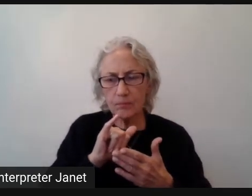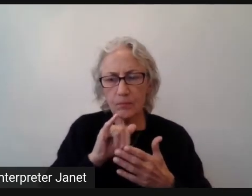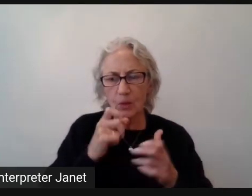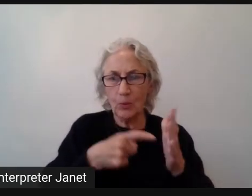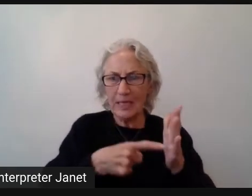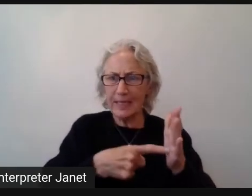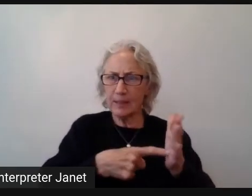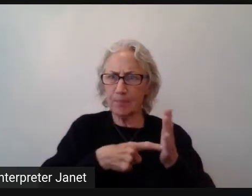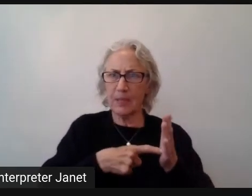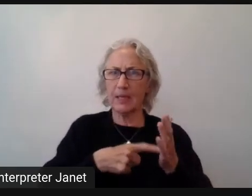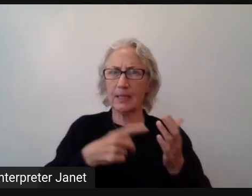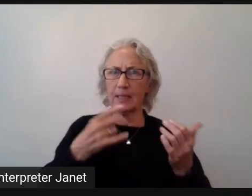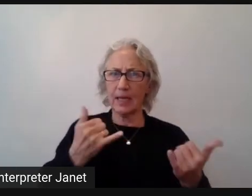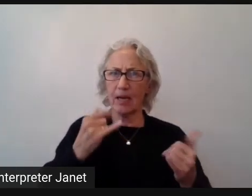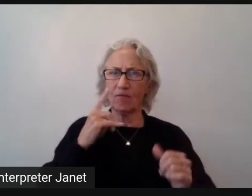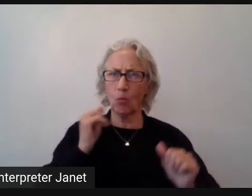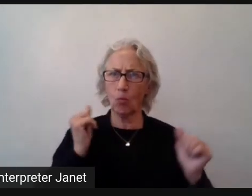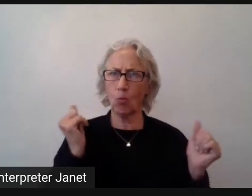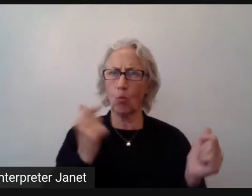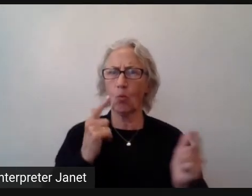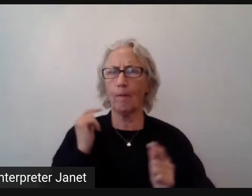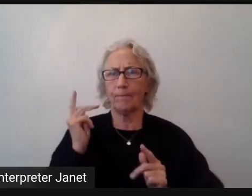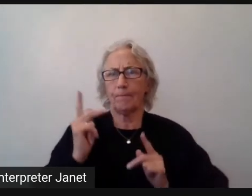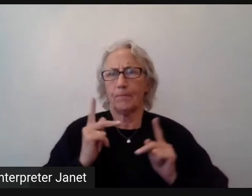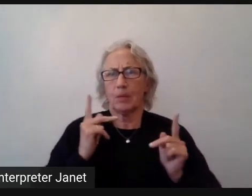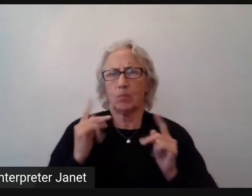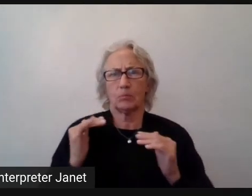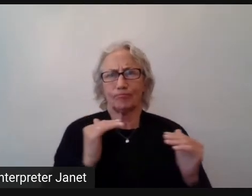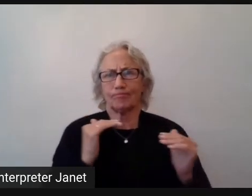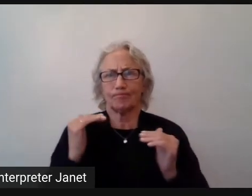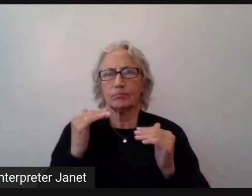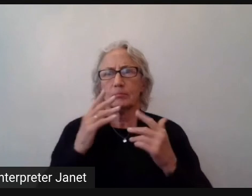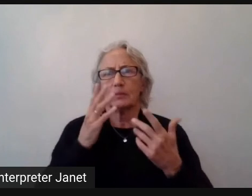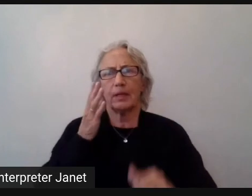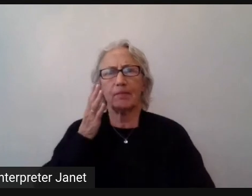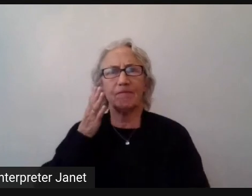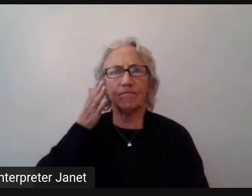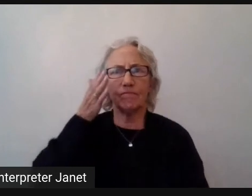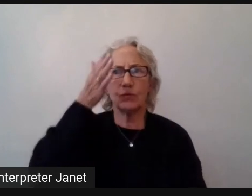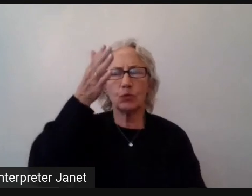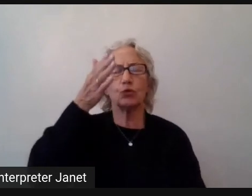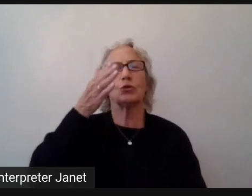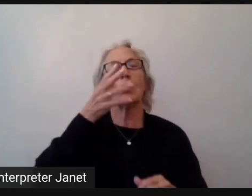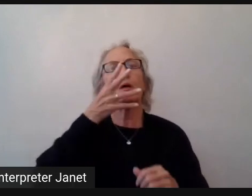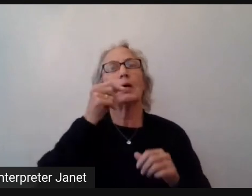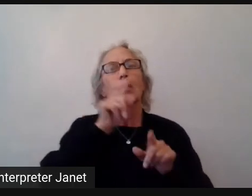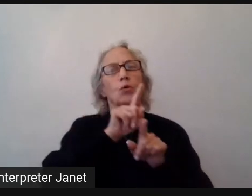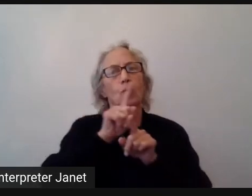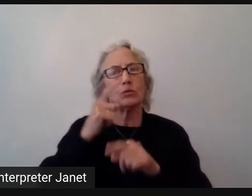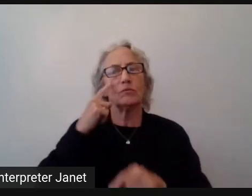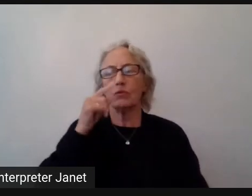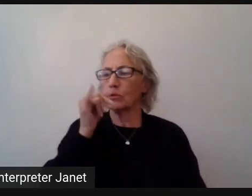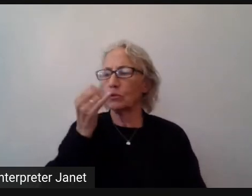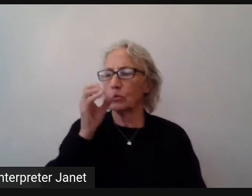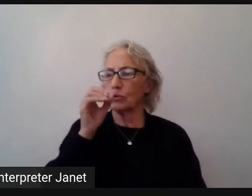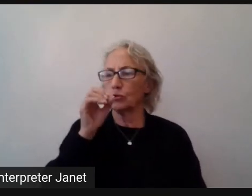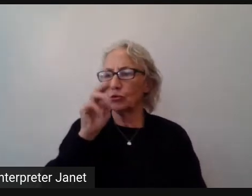for everyone in the future and obviously for Joomla and for WordPress and Drupal and PrestaShop and all this stuff.